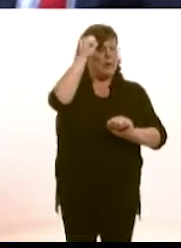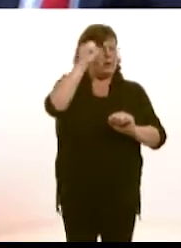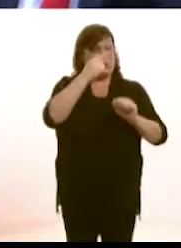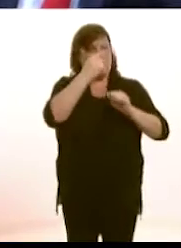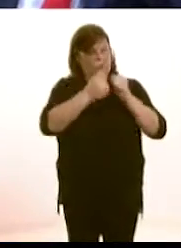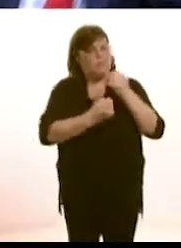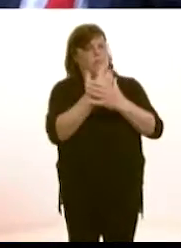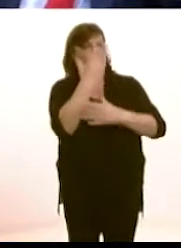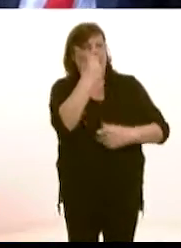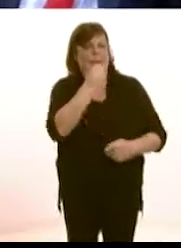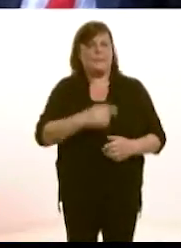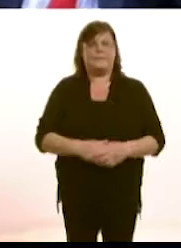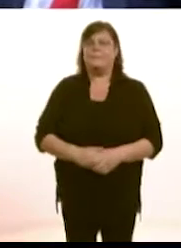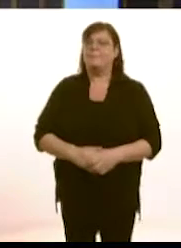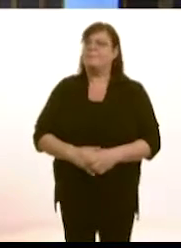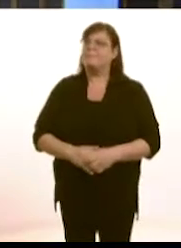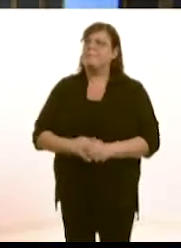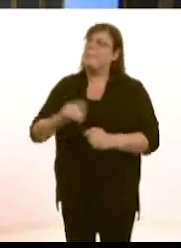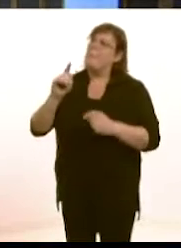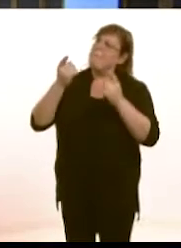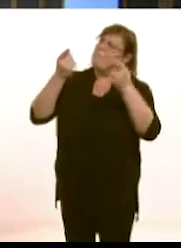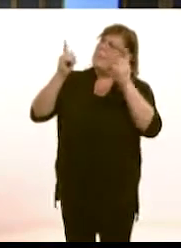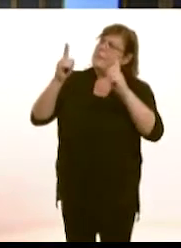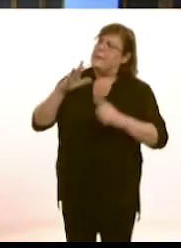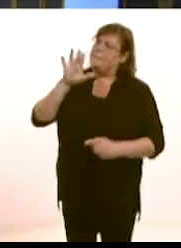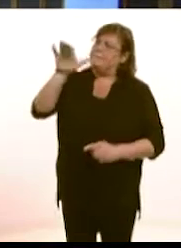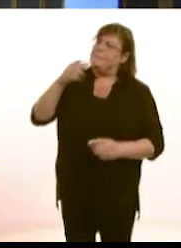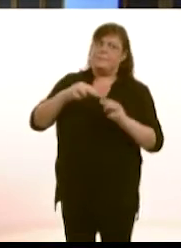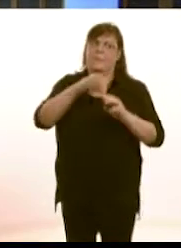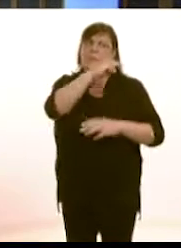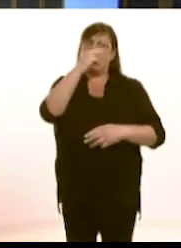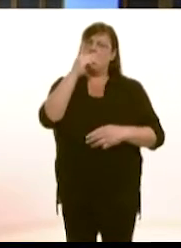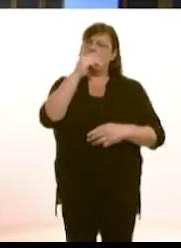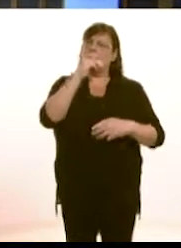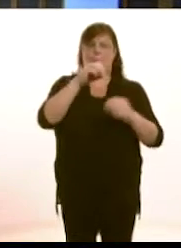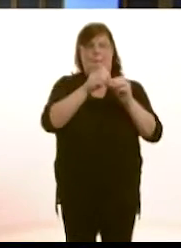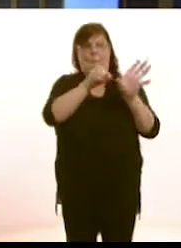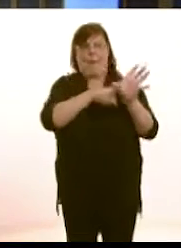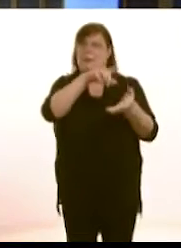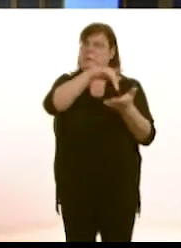Caroline Jones: First Minister, if the Swansea bay city region is to be a success it will